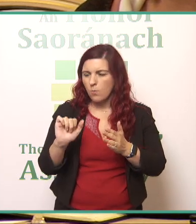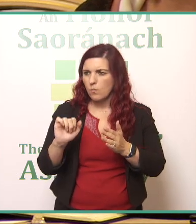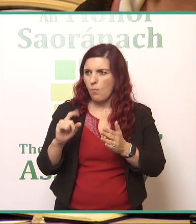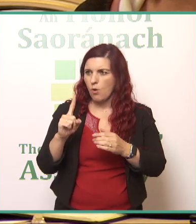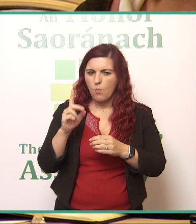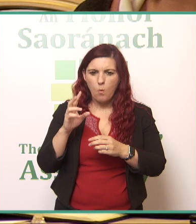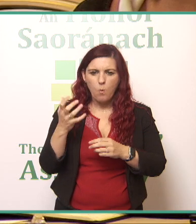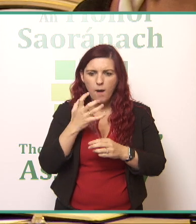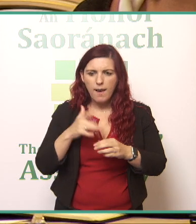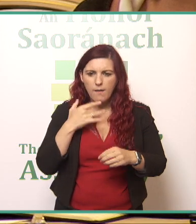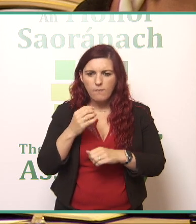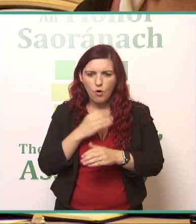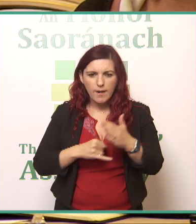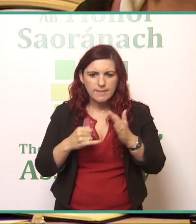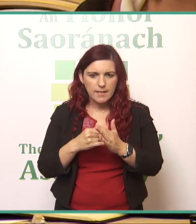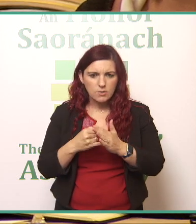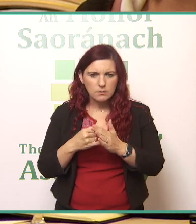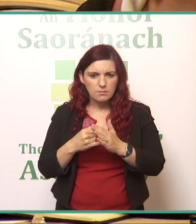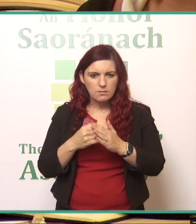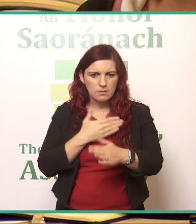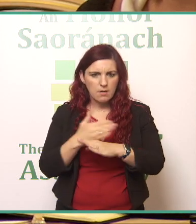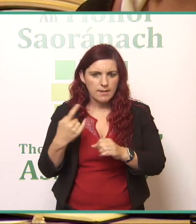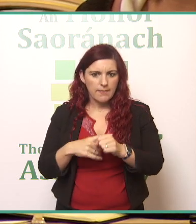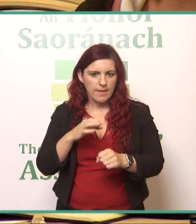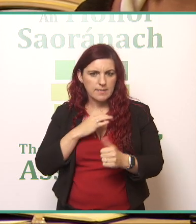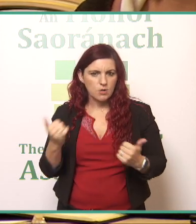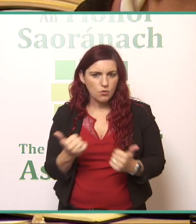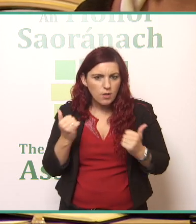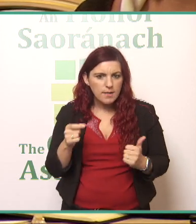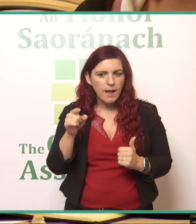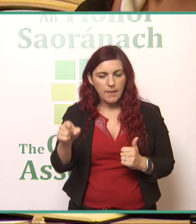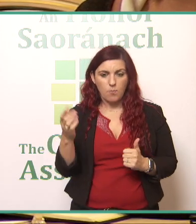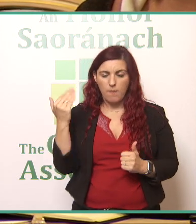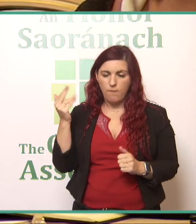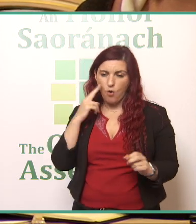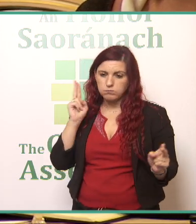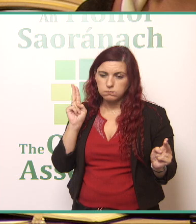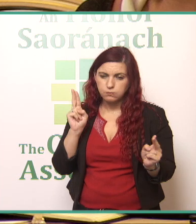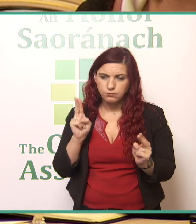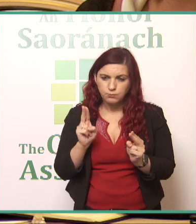or so in the last couple of budgets that's a good sign they were reduced enormously in during the